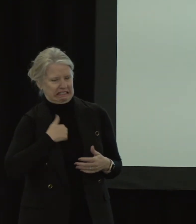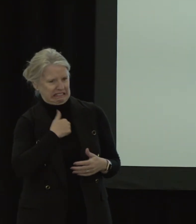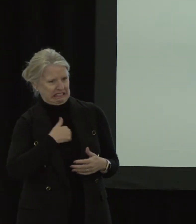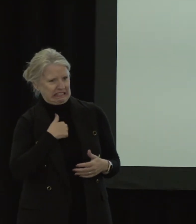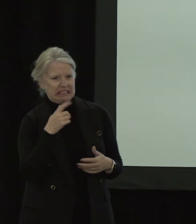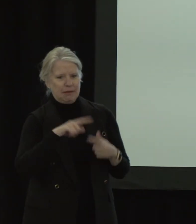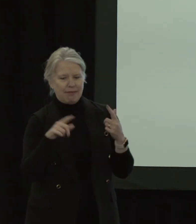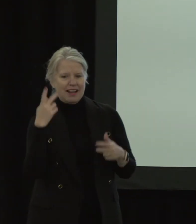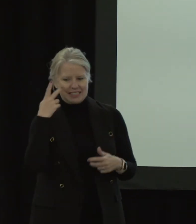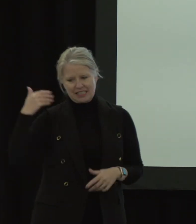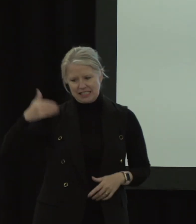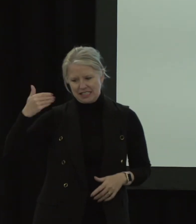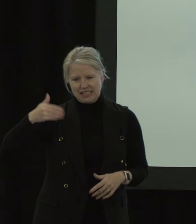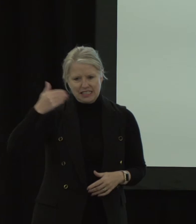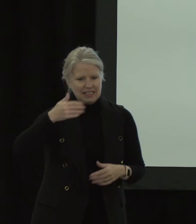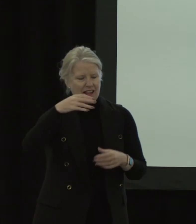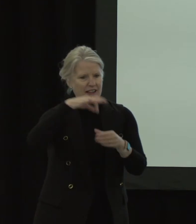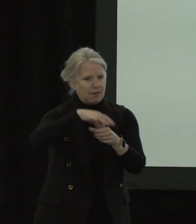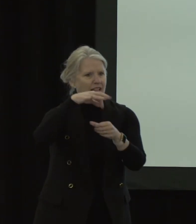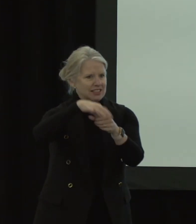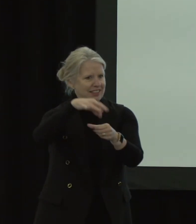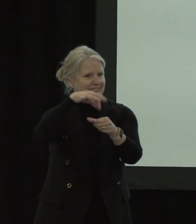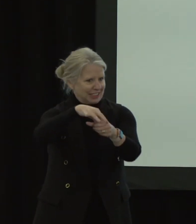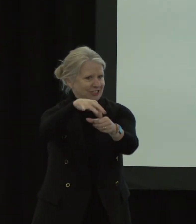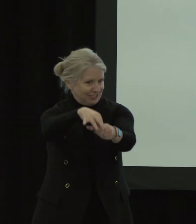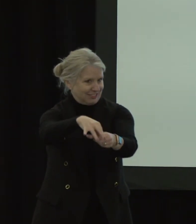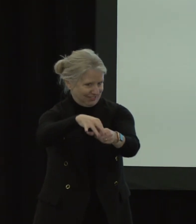of a number of right-wing governments in this country over the last year, and they